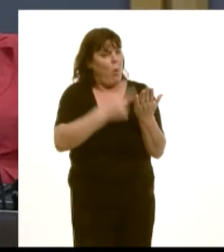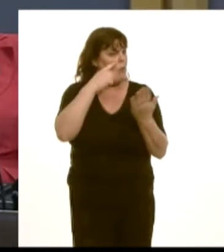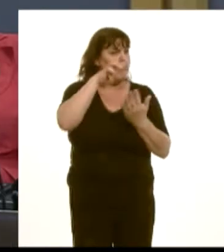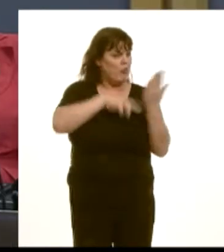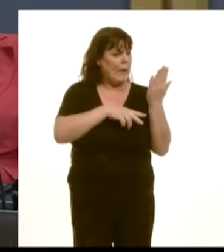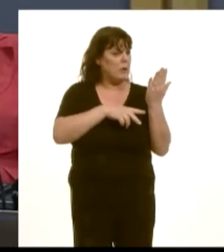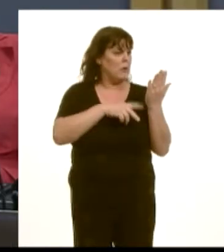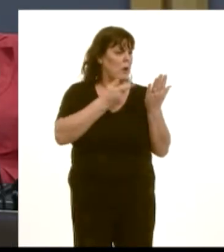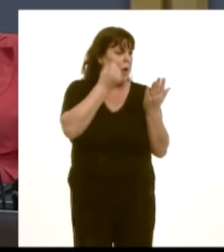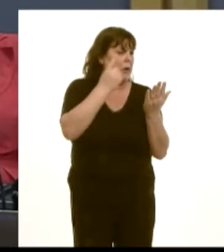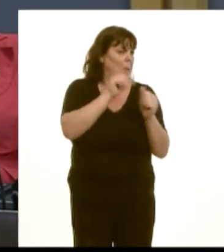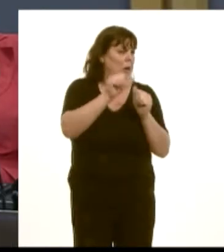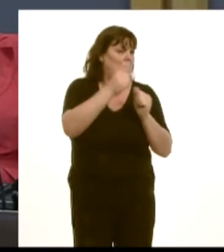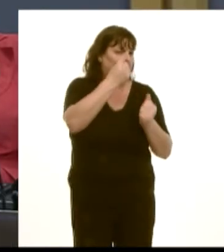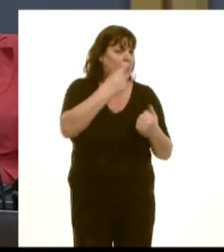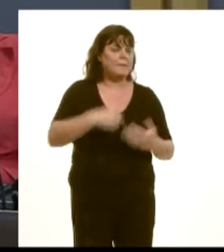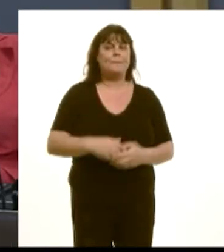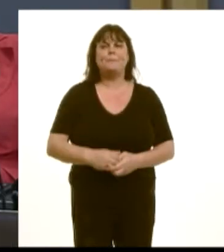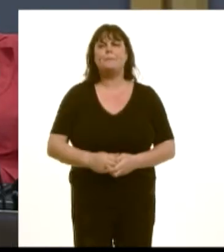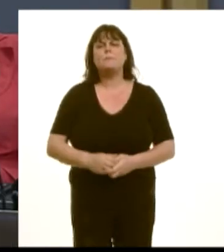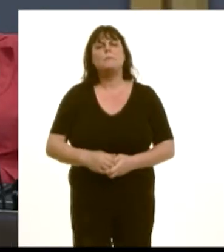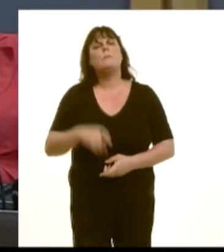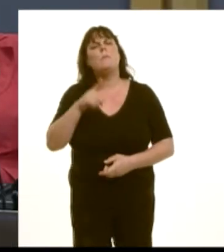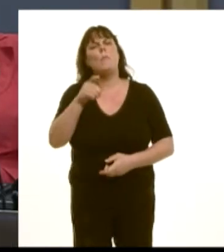Leanne Wood: First Minister, you know full well that the vow that was given to people